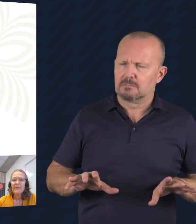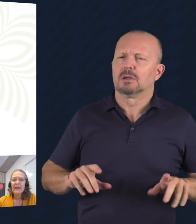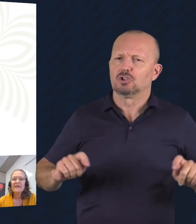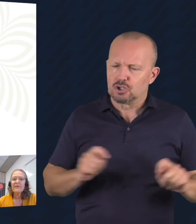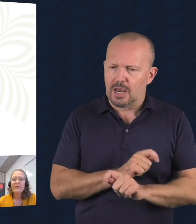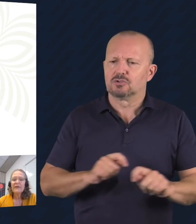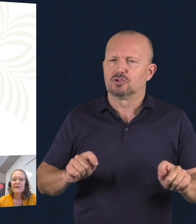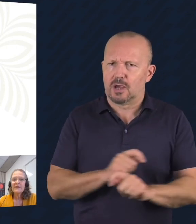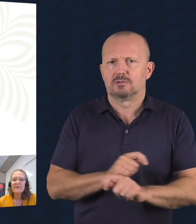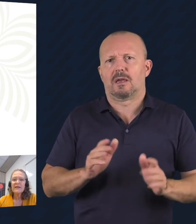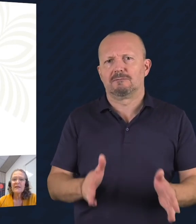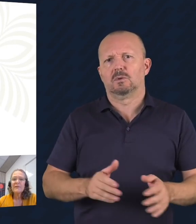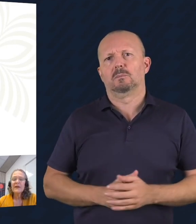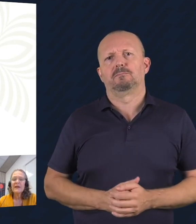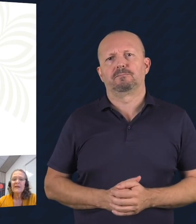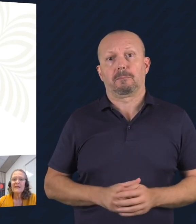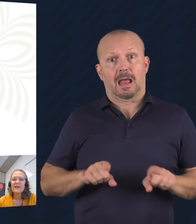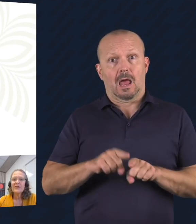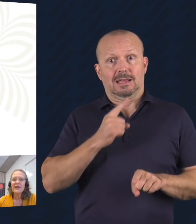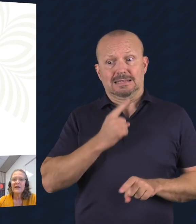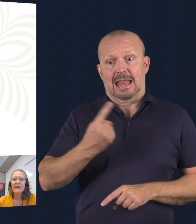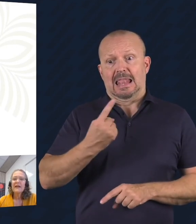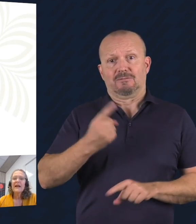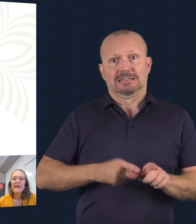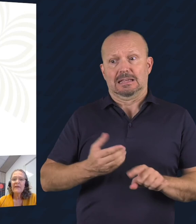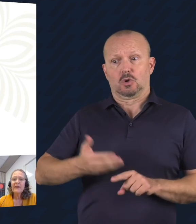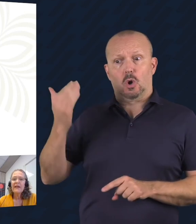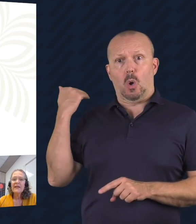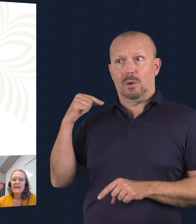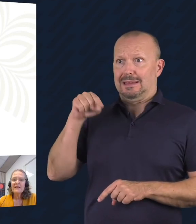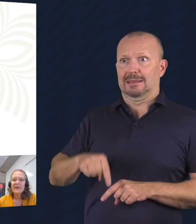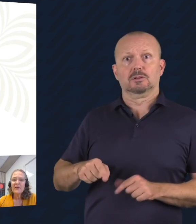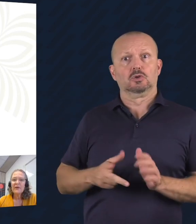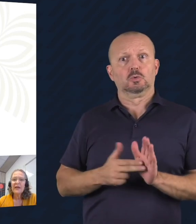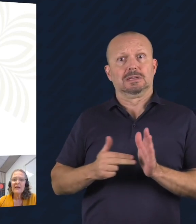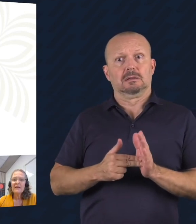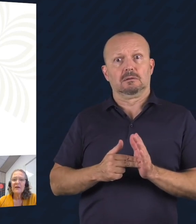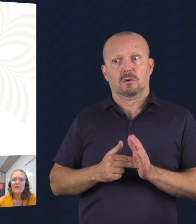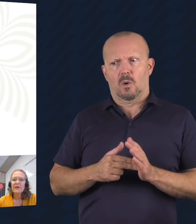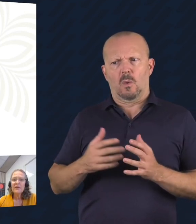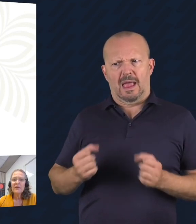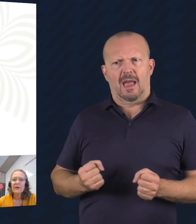As I referenced right at the beginning of the session, 11 years ago here in Aotearoa,